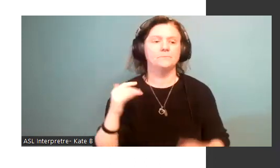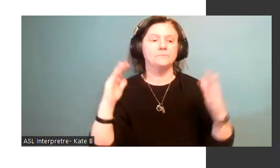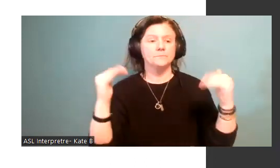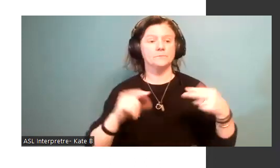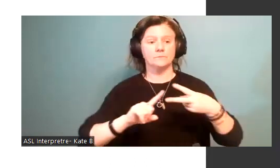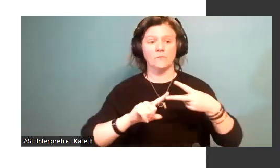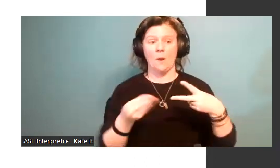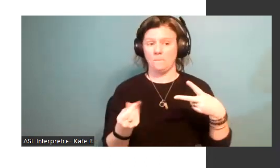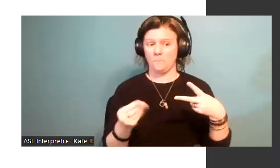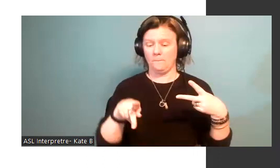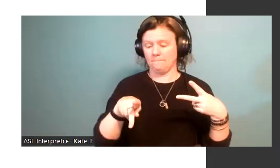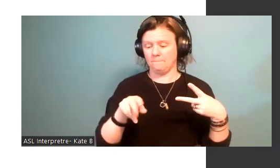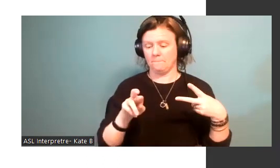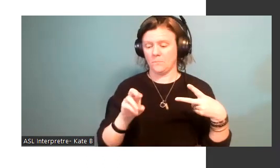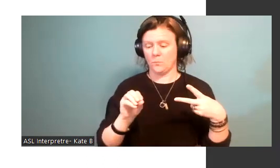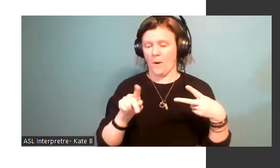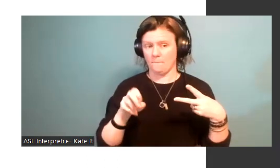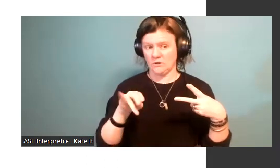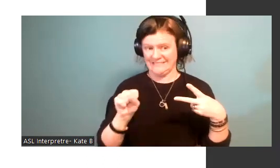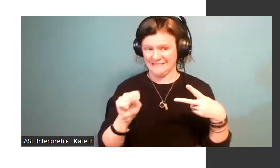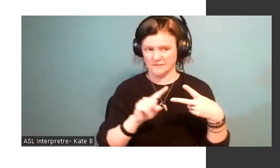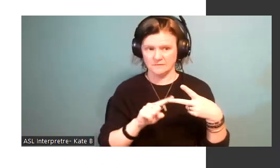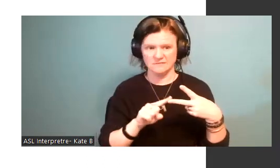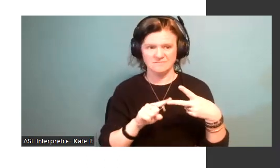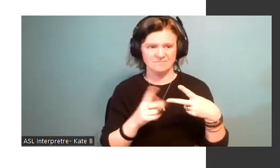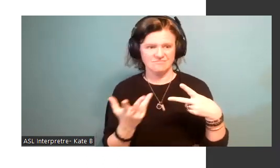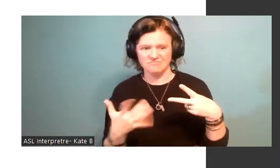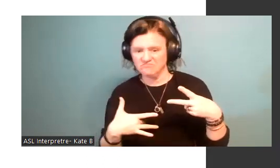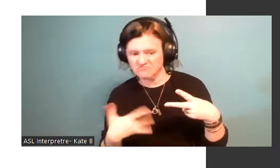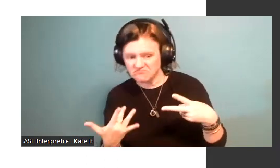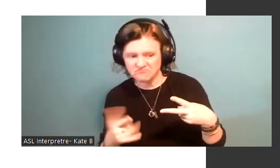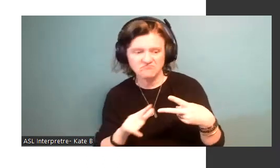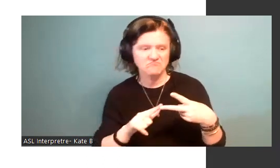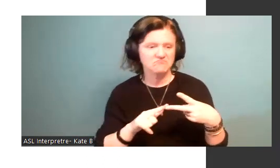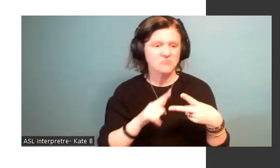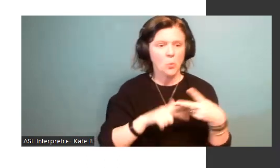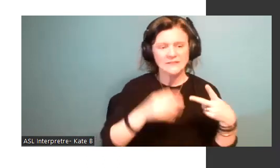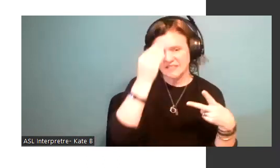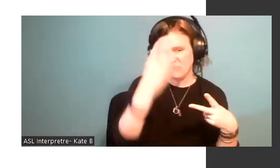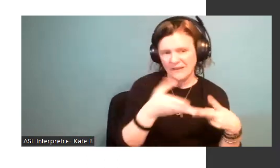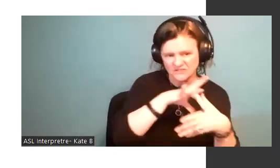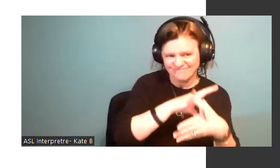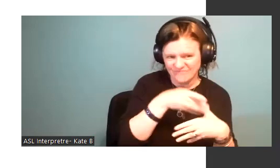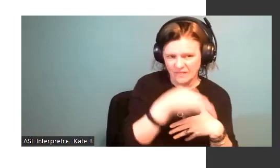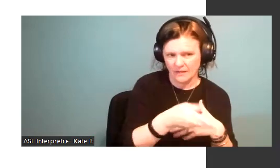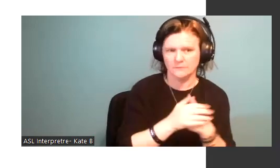make the screen reader know it is supposed to treat whatever is contained, something like a